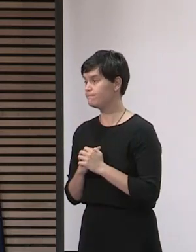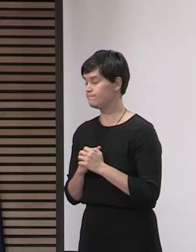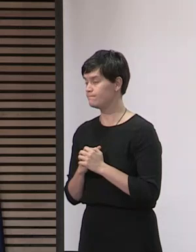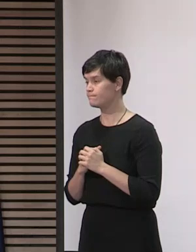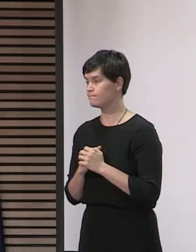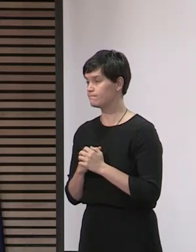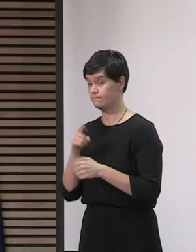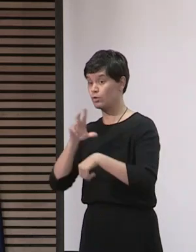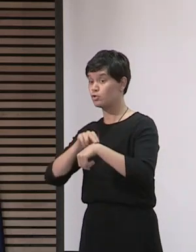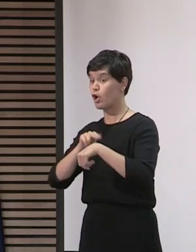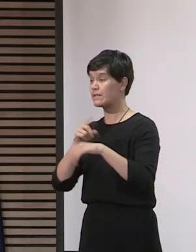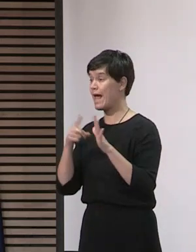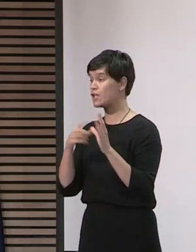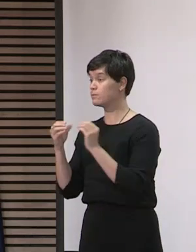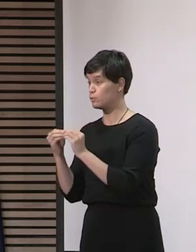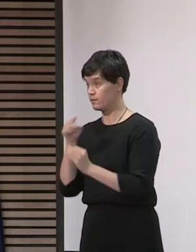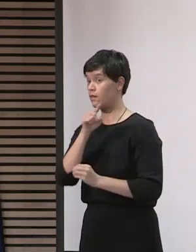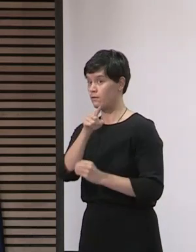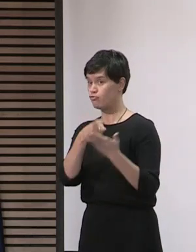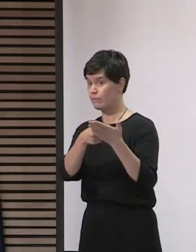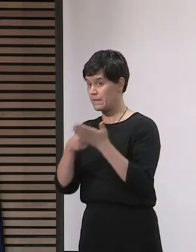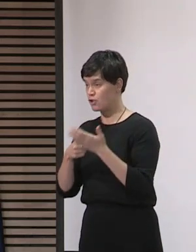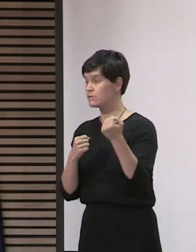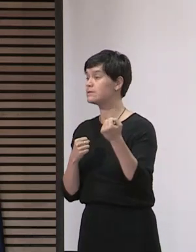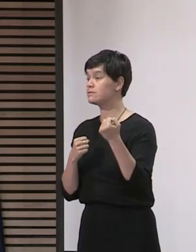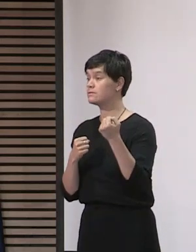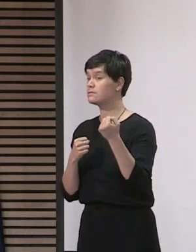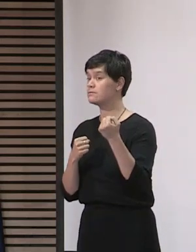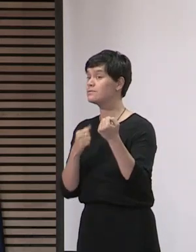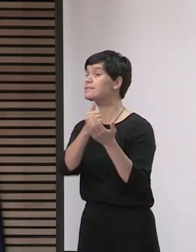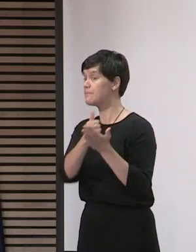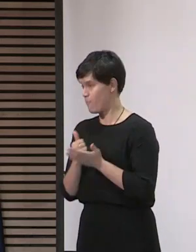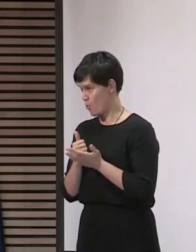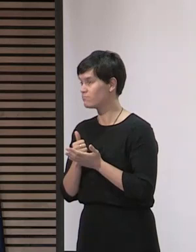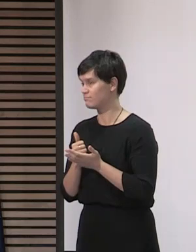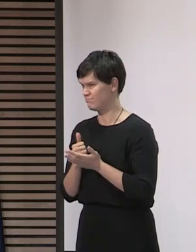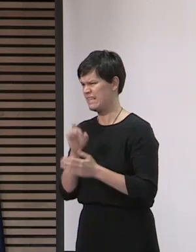we are even - and I should add, this is base on the